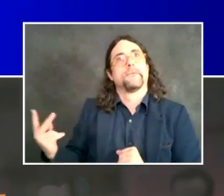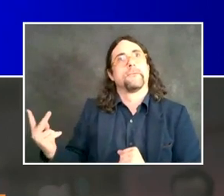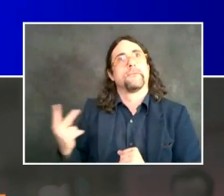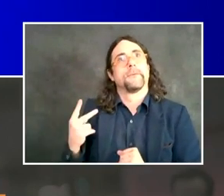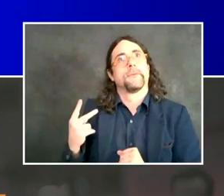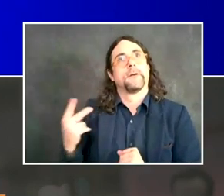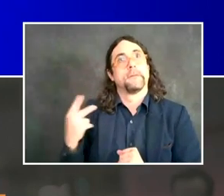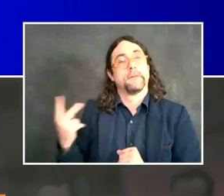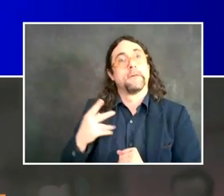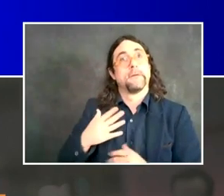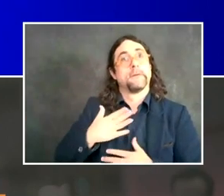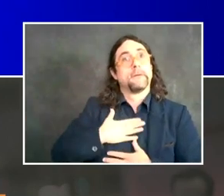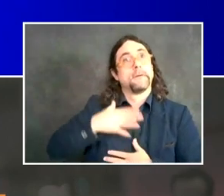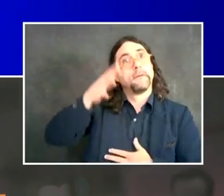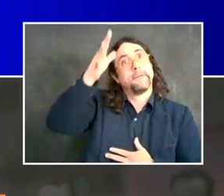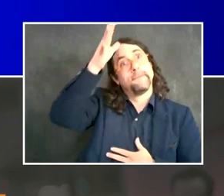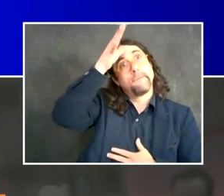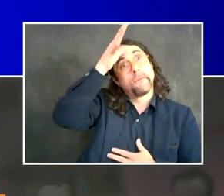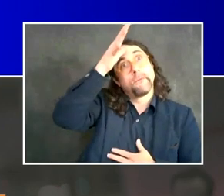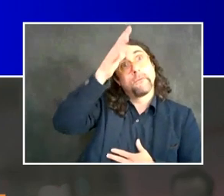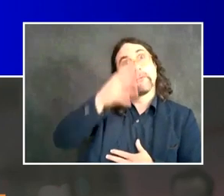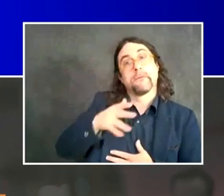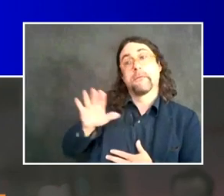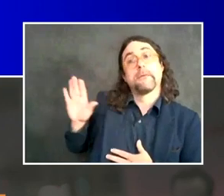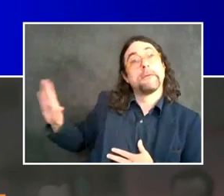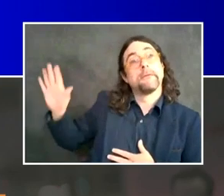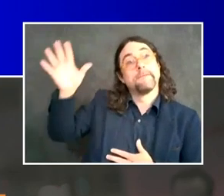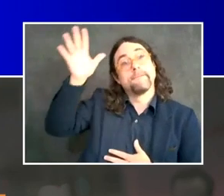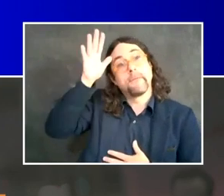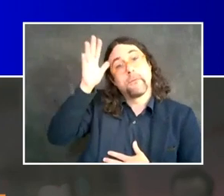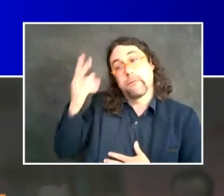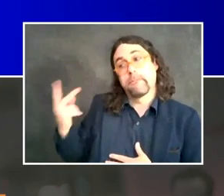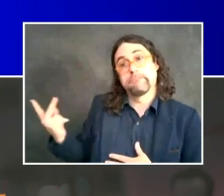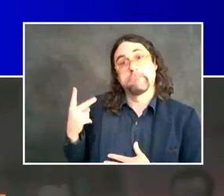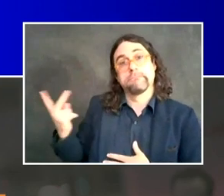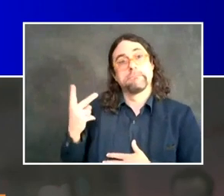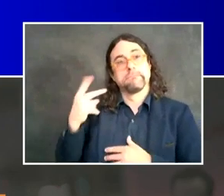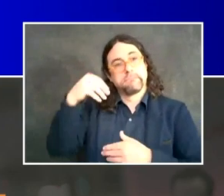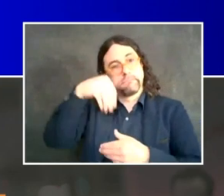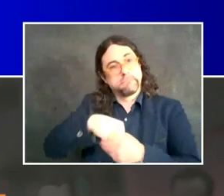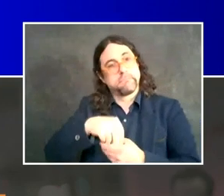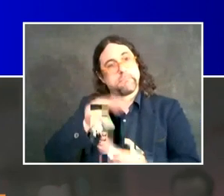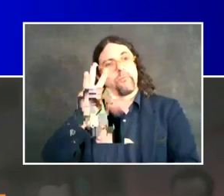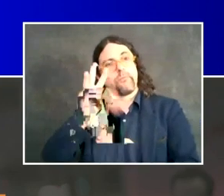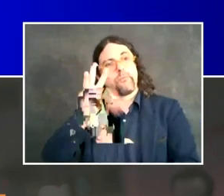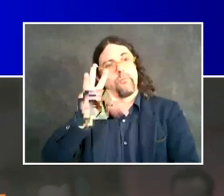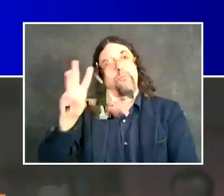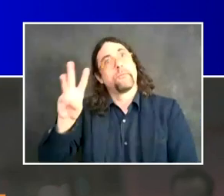THAT IS A WARTIME TERM. CHIRLANE AND I KNOW SOMETHING ABOUT THAT.